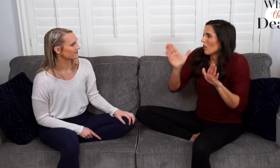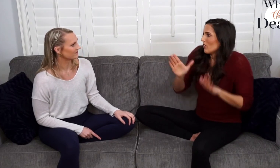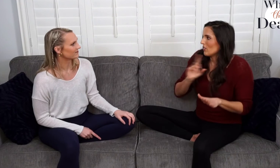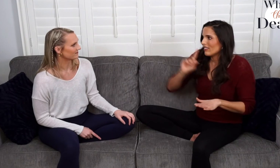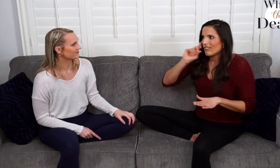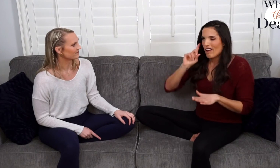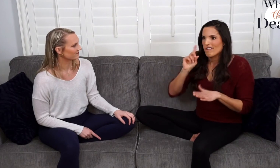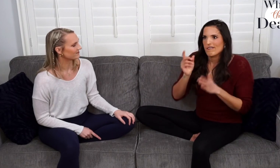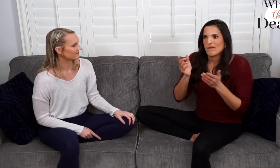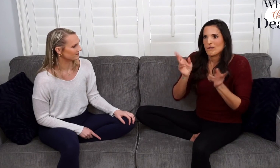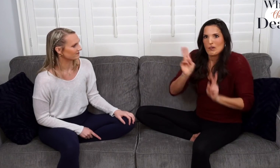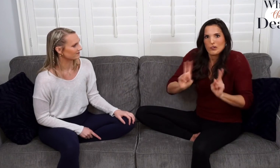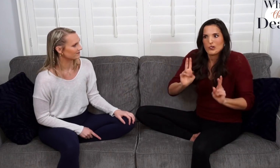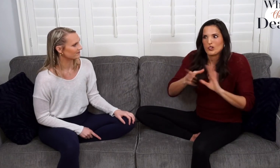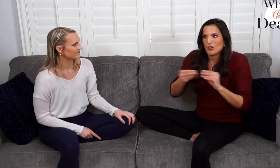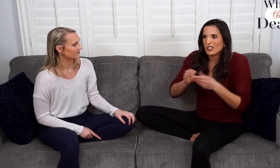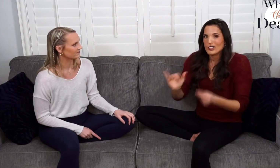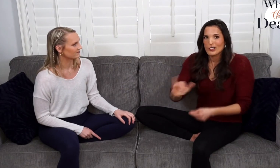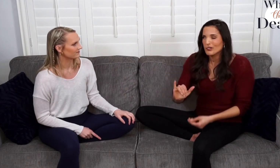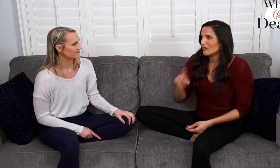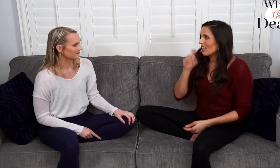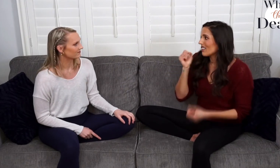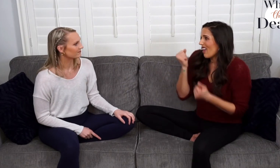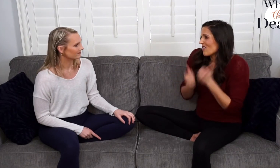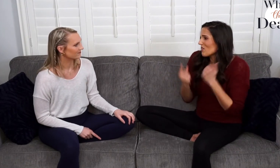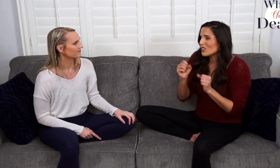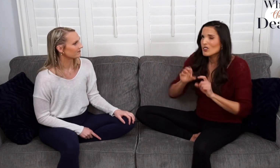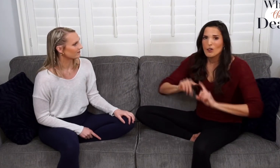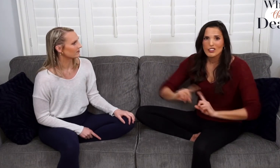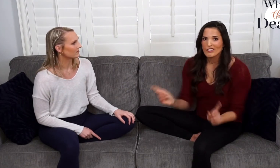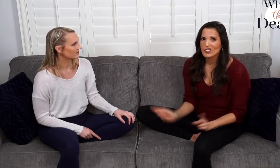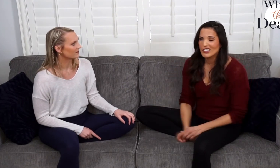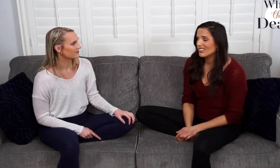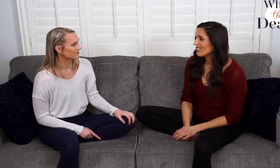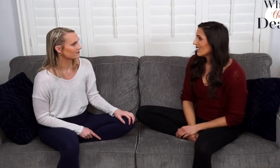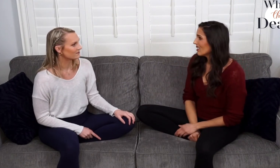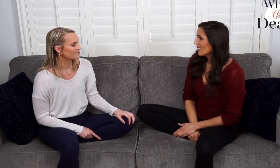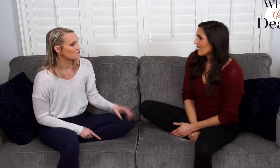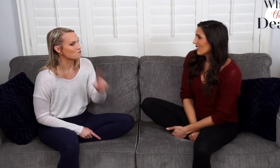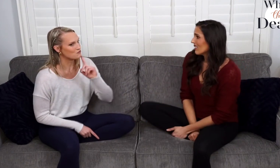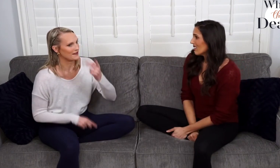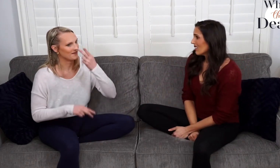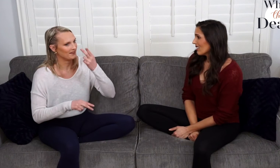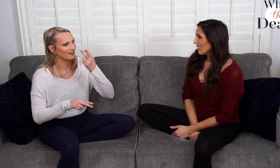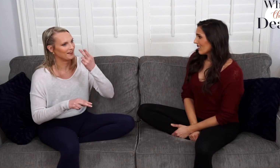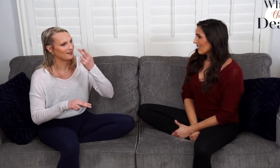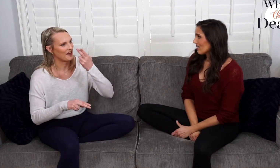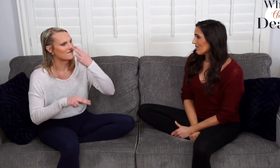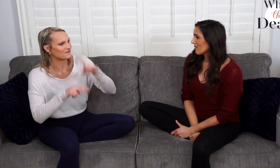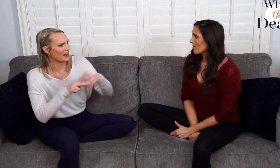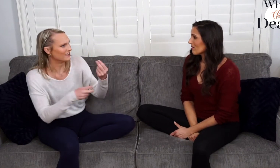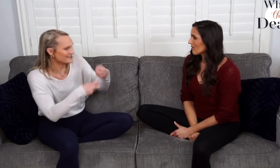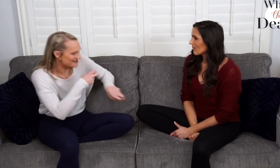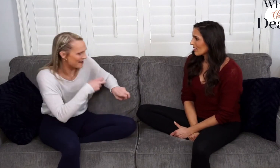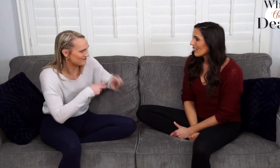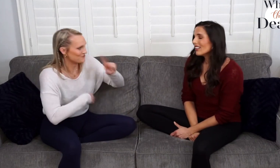wonderful Deaf people's stories too. Everyone is so different. - And it's really fun, but tough